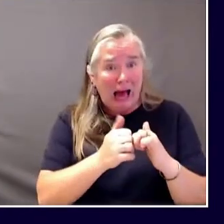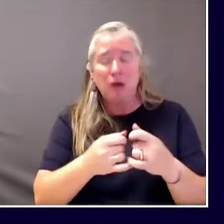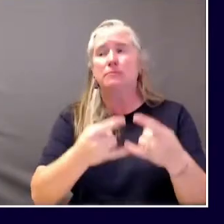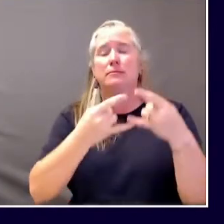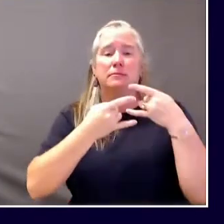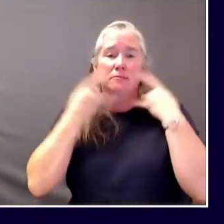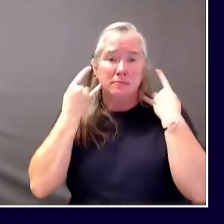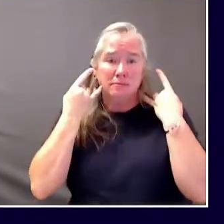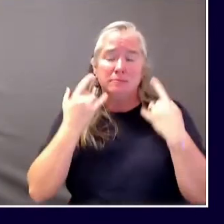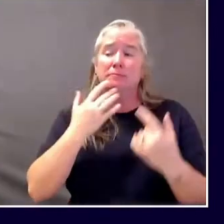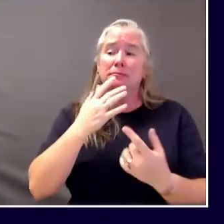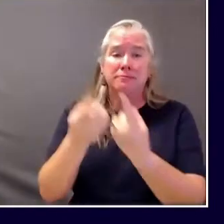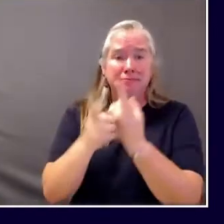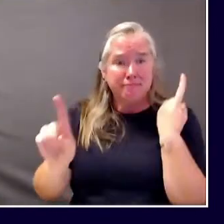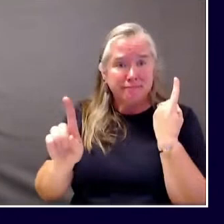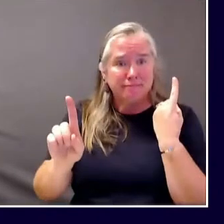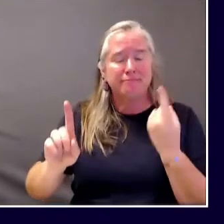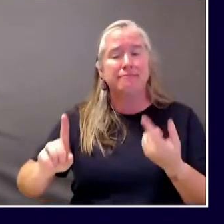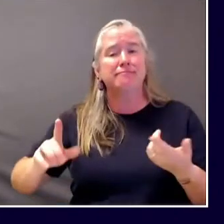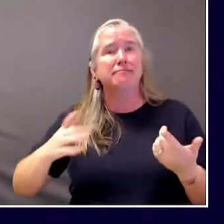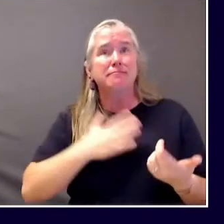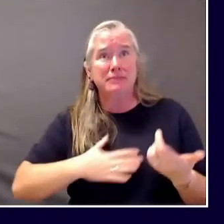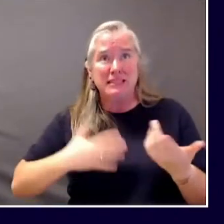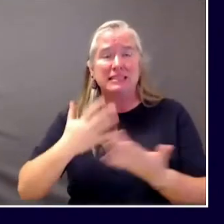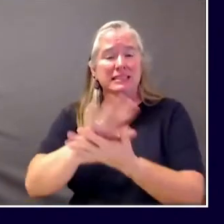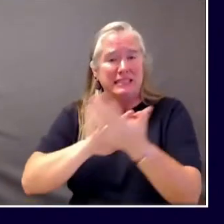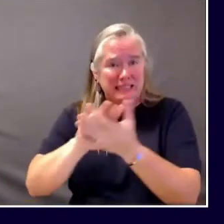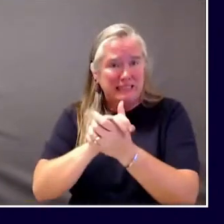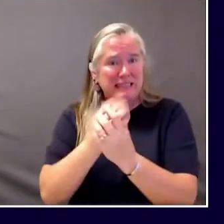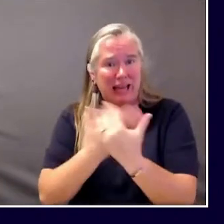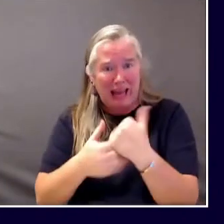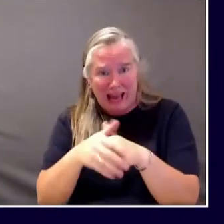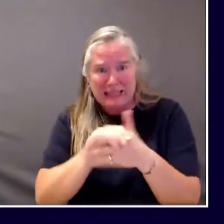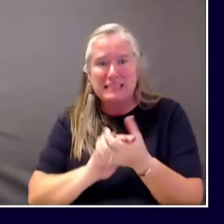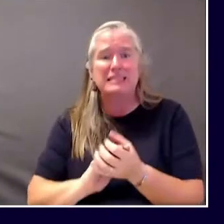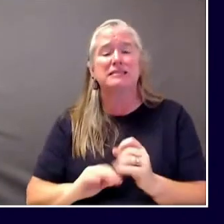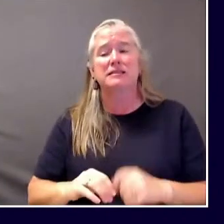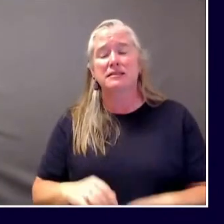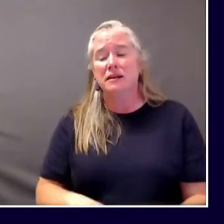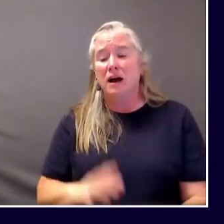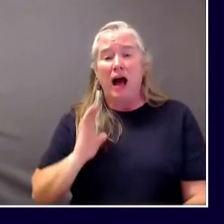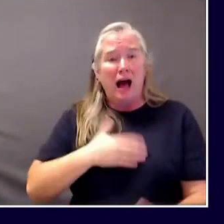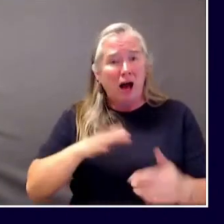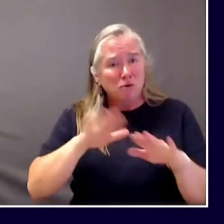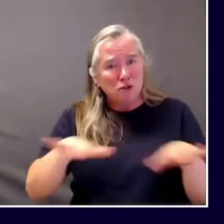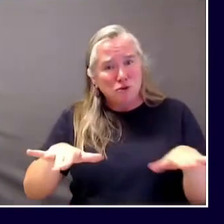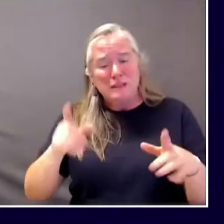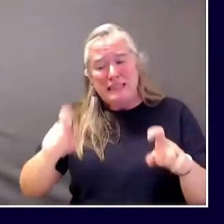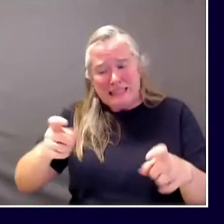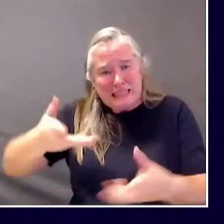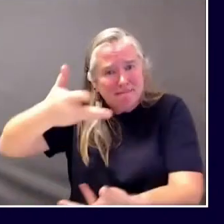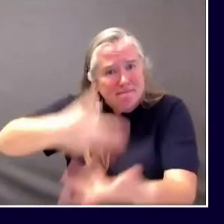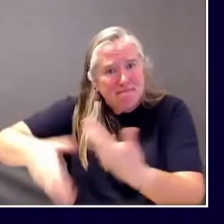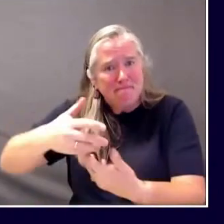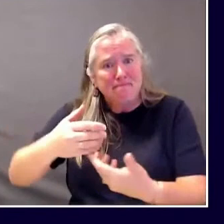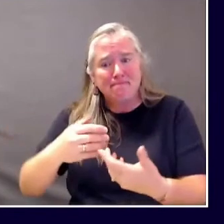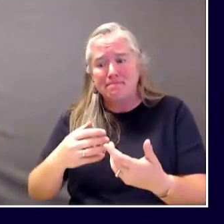critical to the academics social